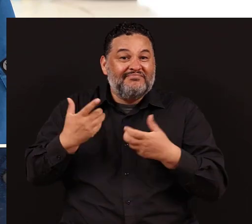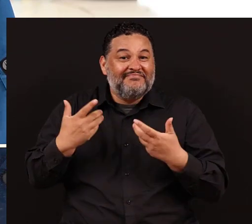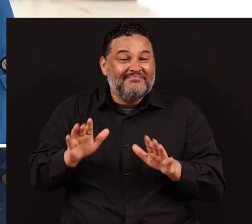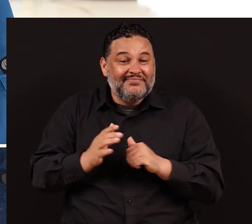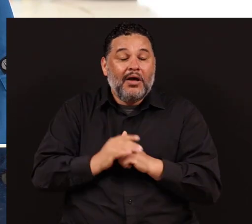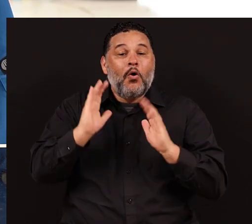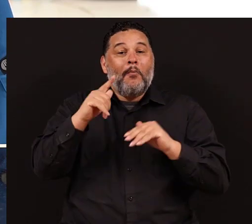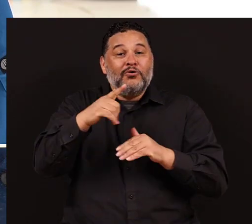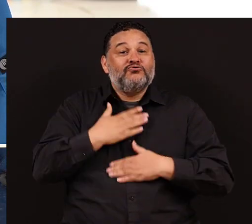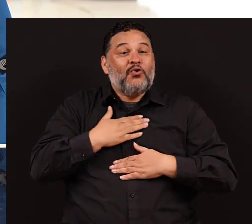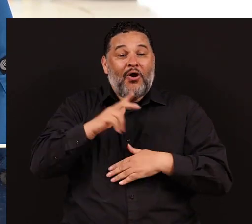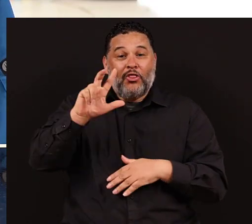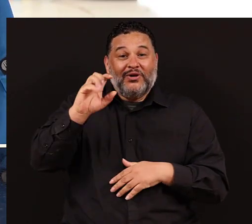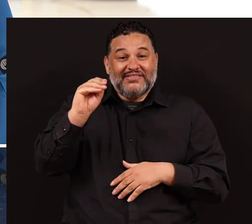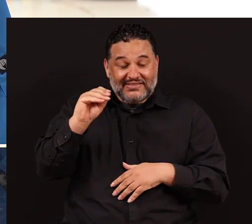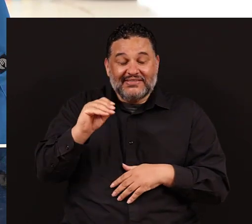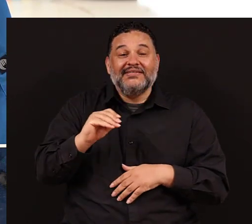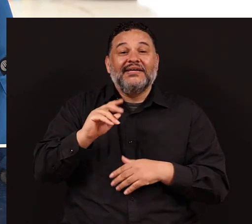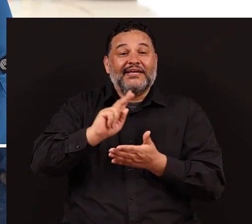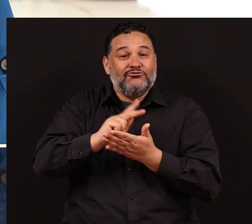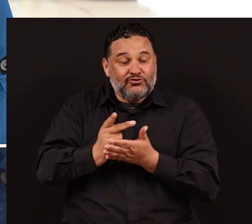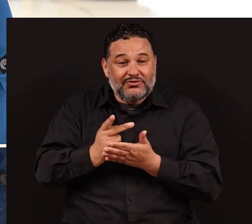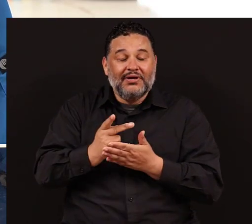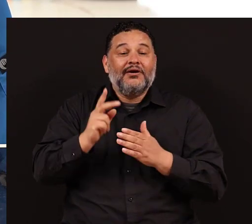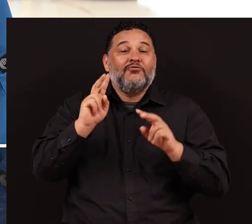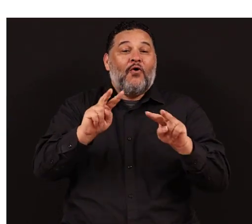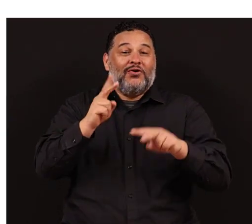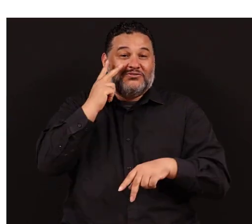of "360 in the Kitchen." And I'm really looking forward to seeing you next time.